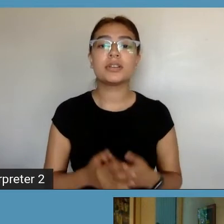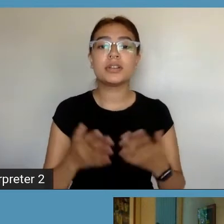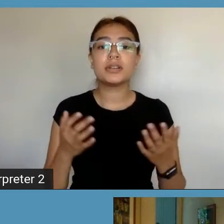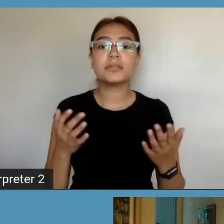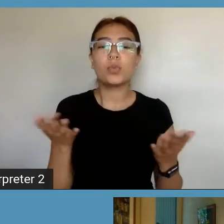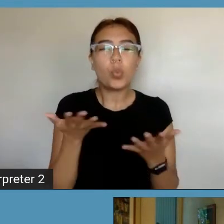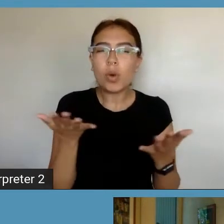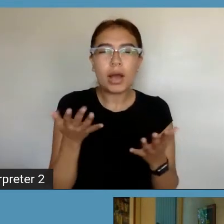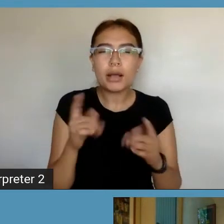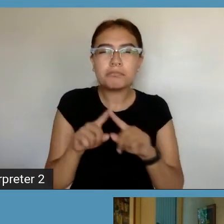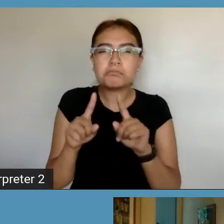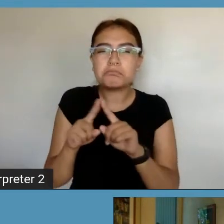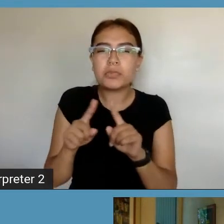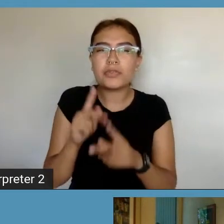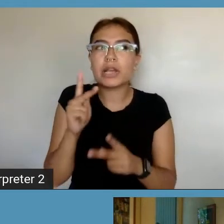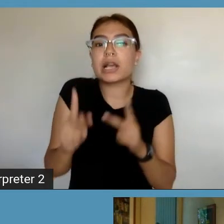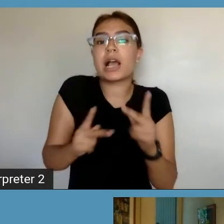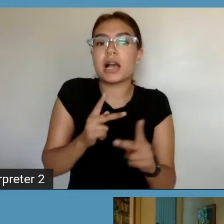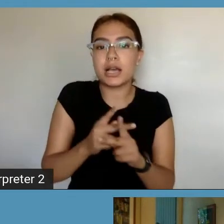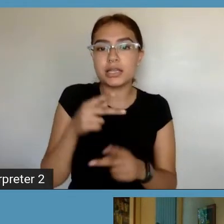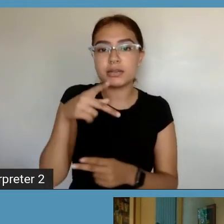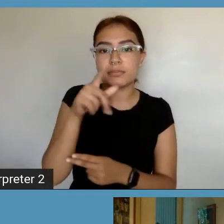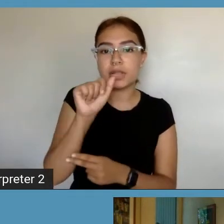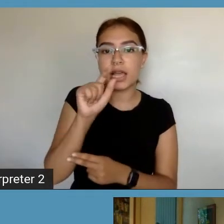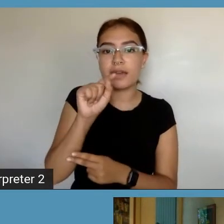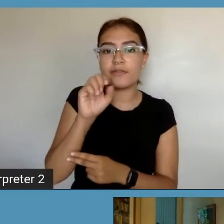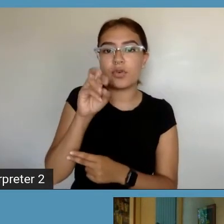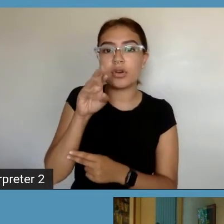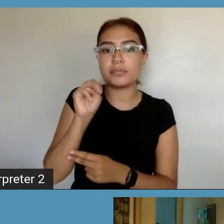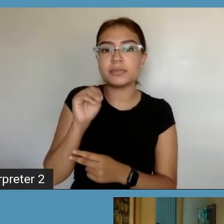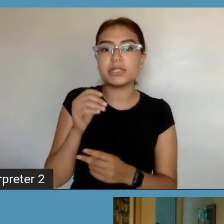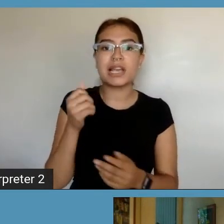they differ and compare and how do you determine what will be best for your organization?